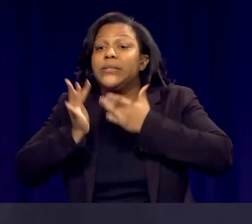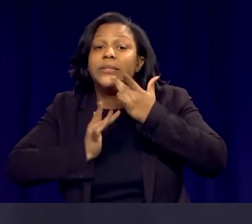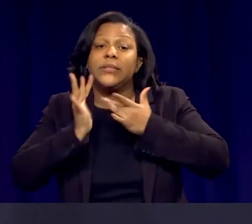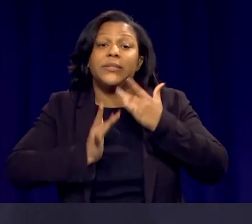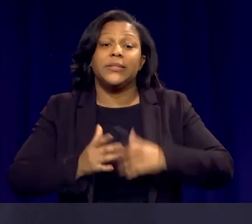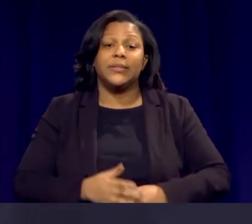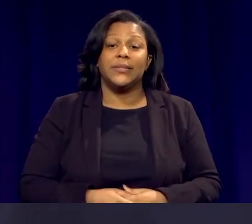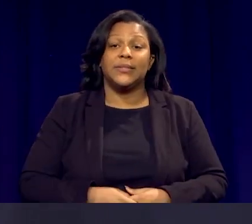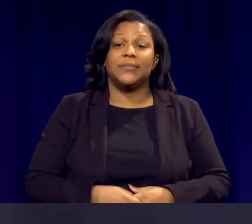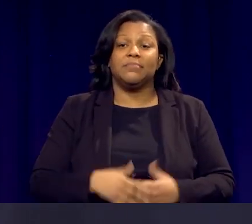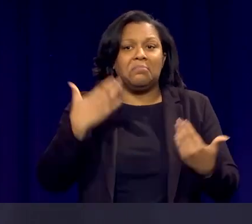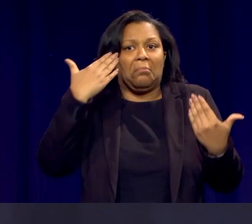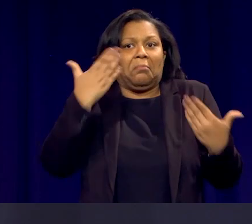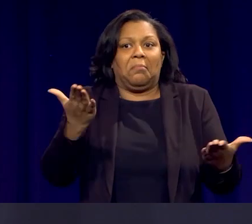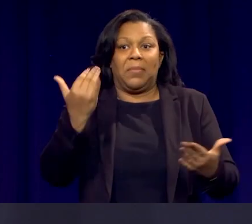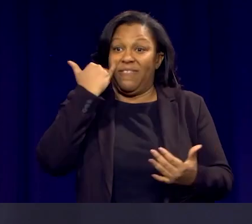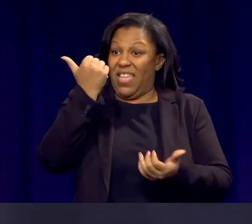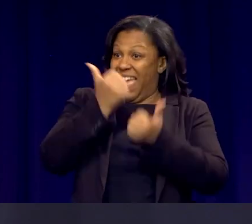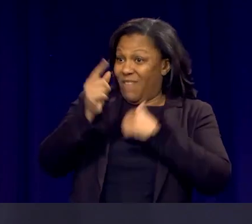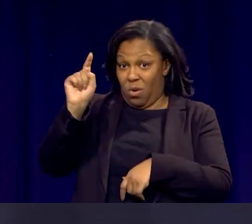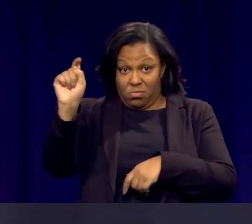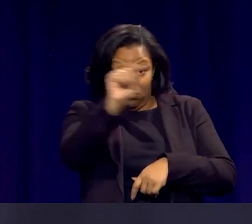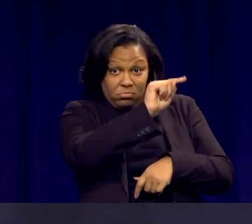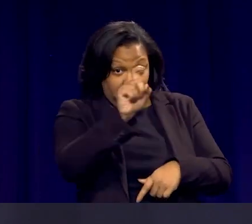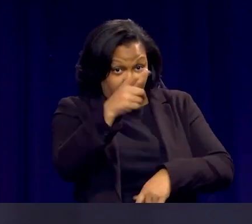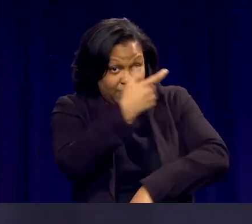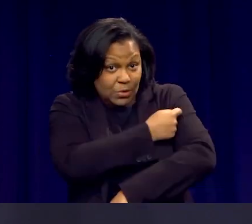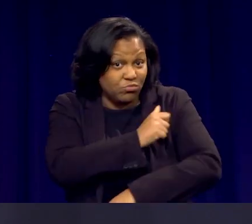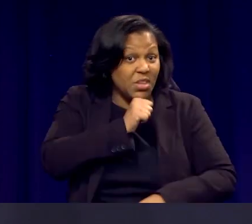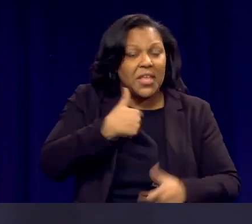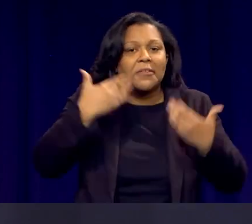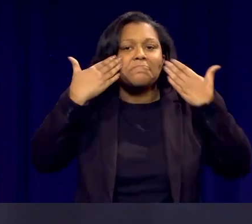And, you know, I'm not sure if everyone's been vaccinated